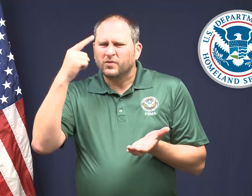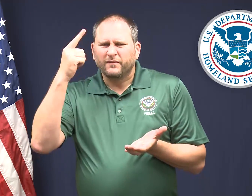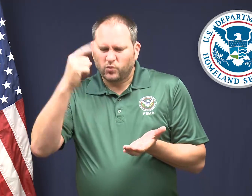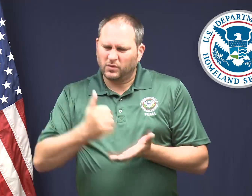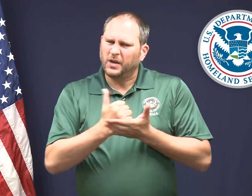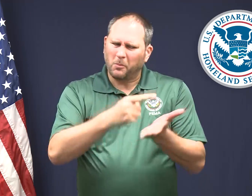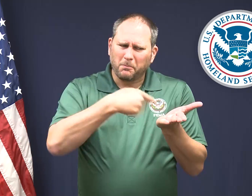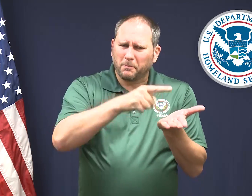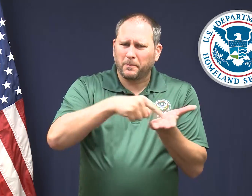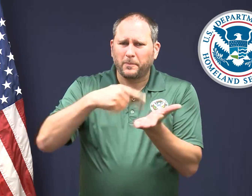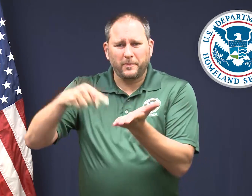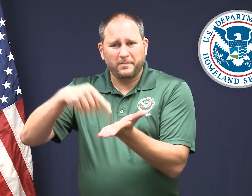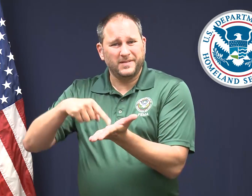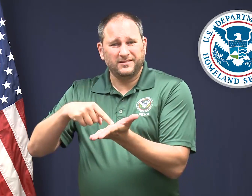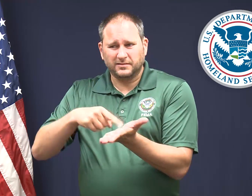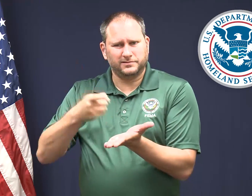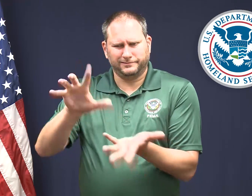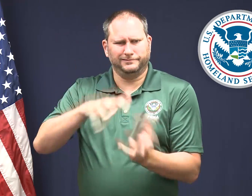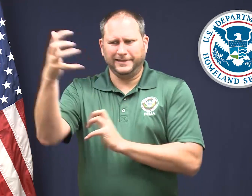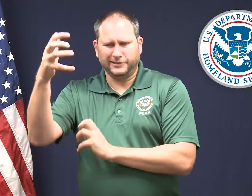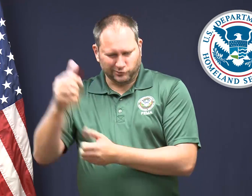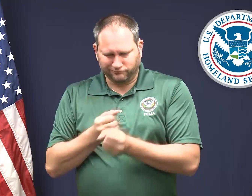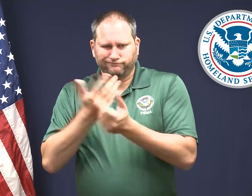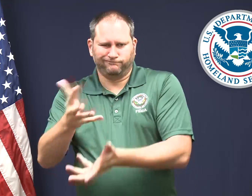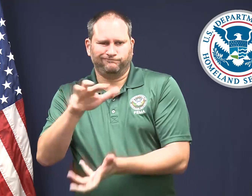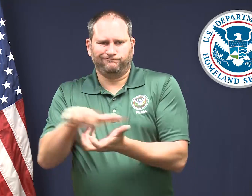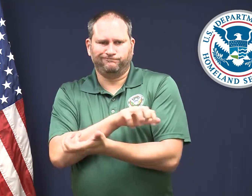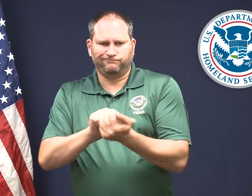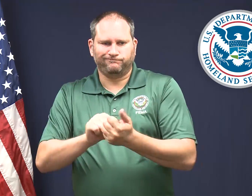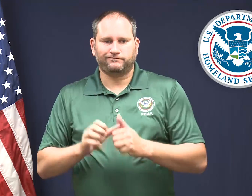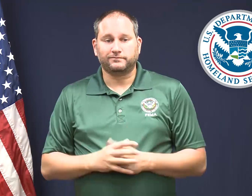having difficulty paying bills as a result of the disaster.